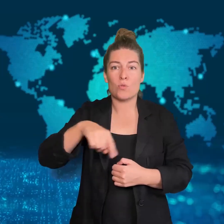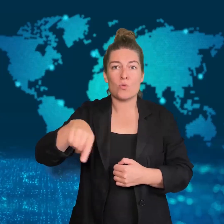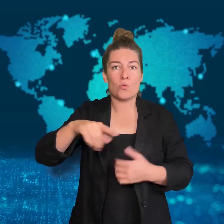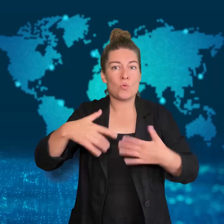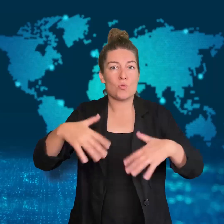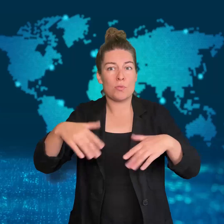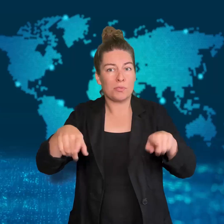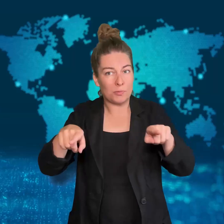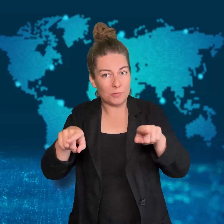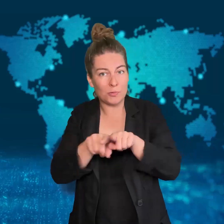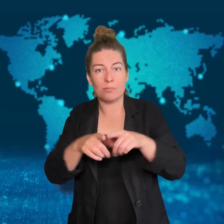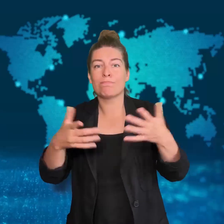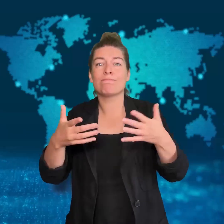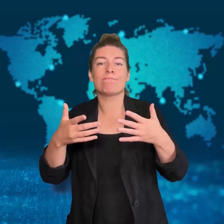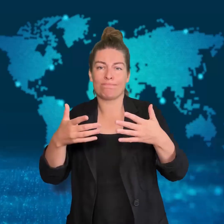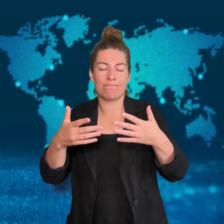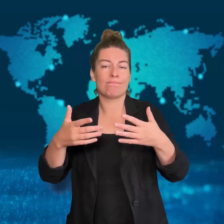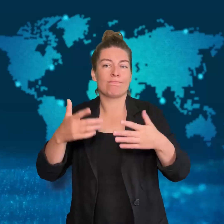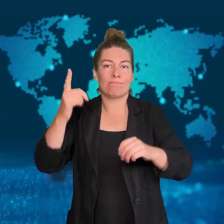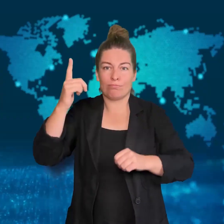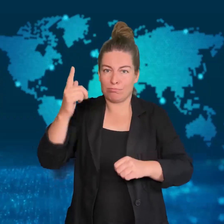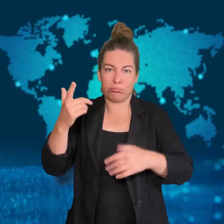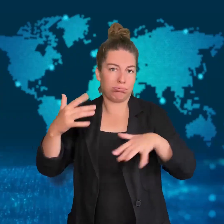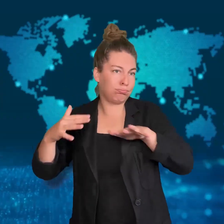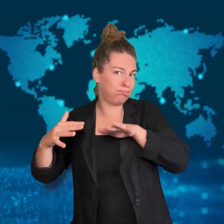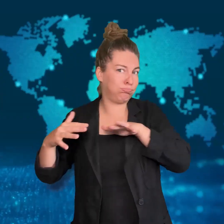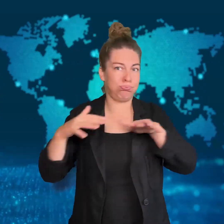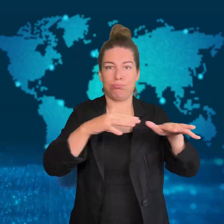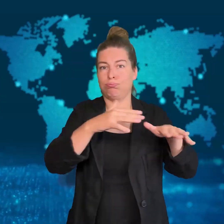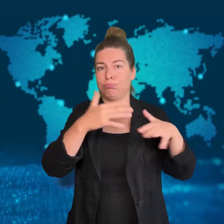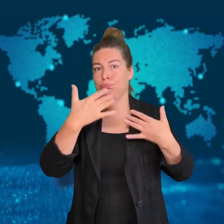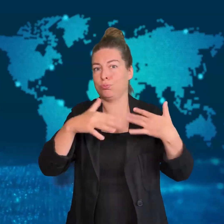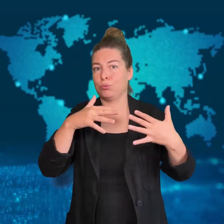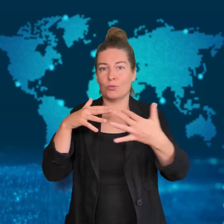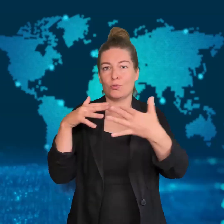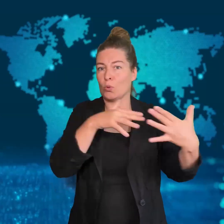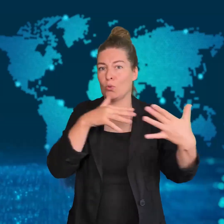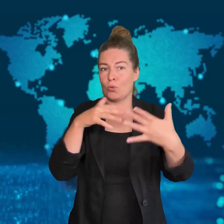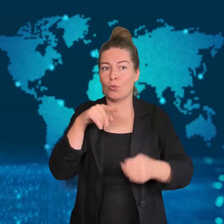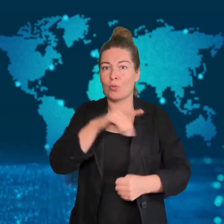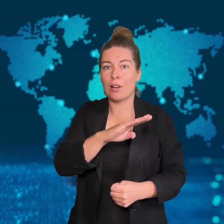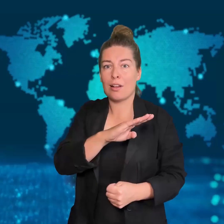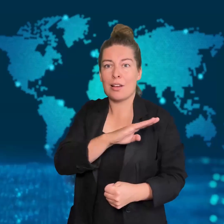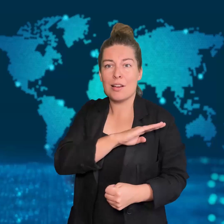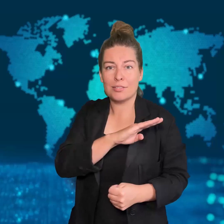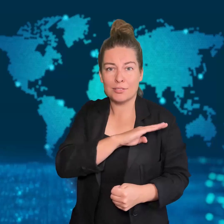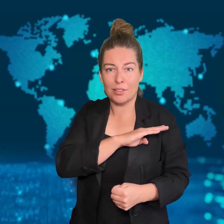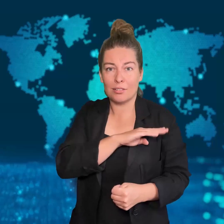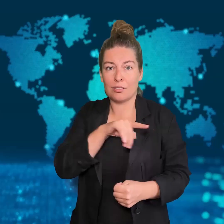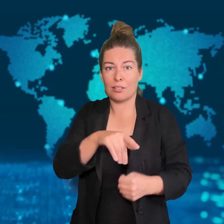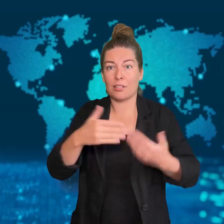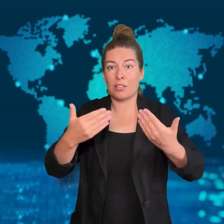Since then, tensions have been rising in France, particularly in Paris,